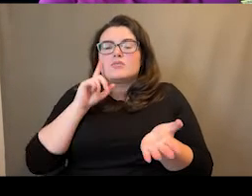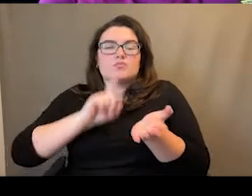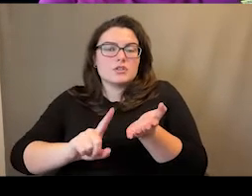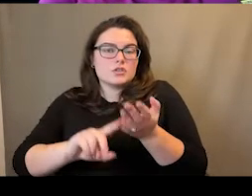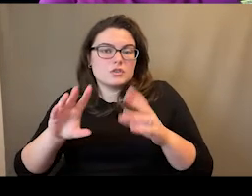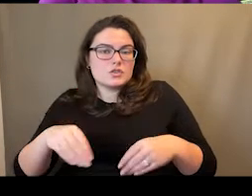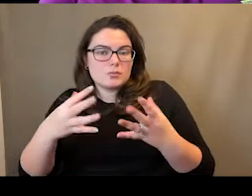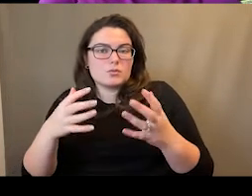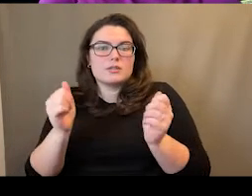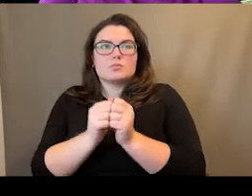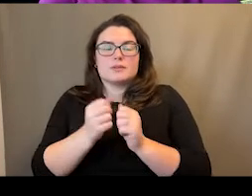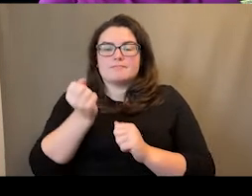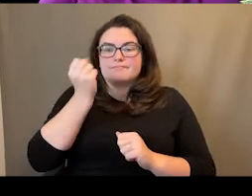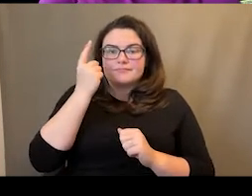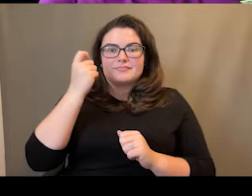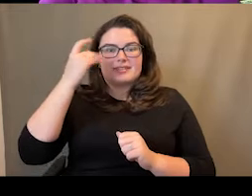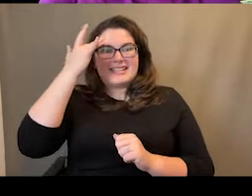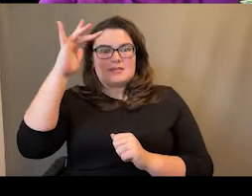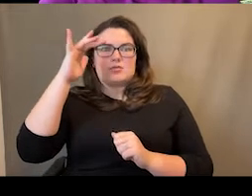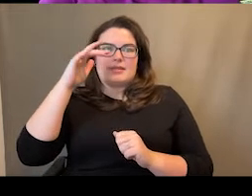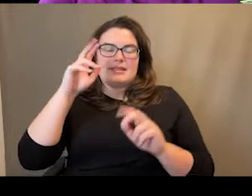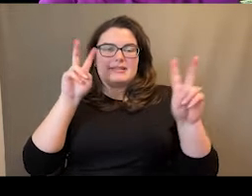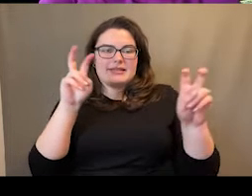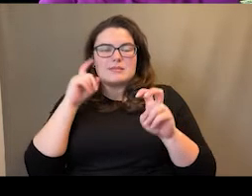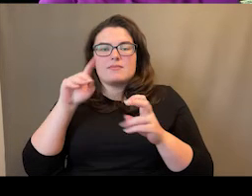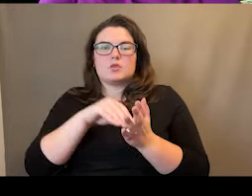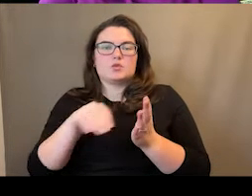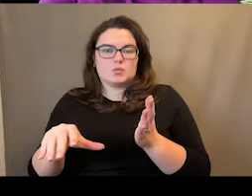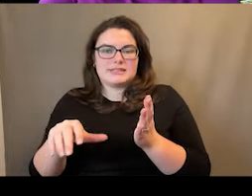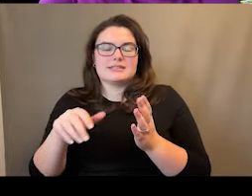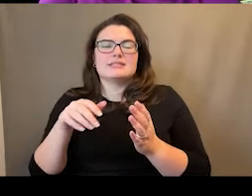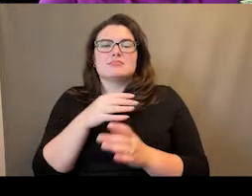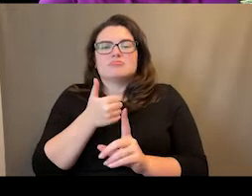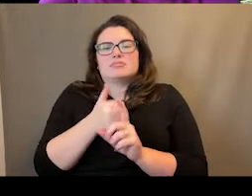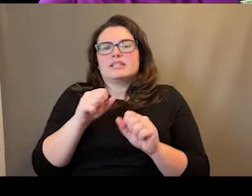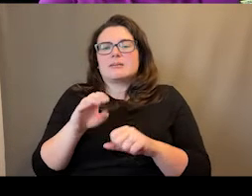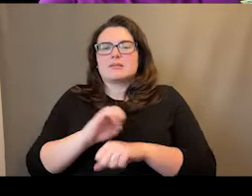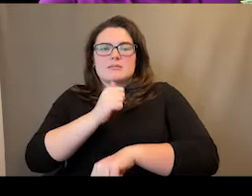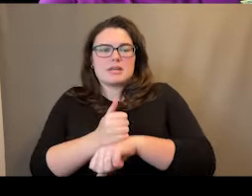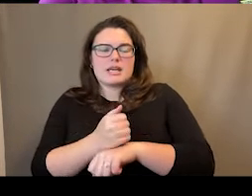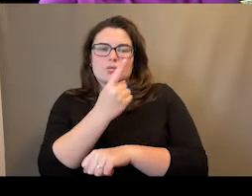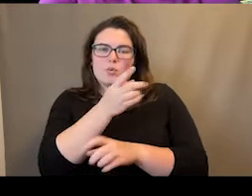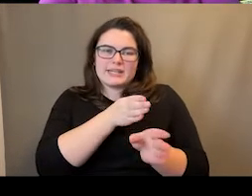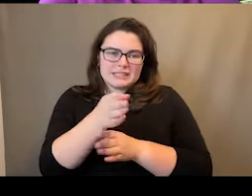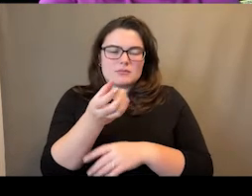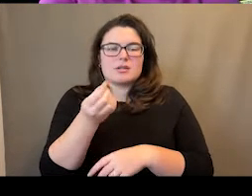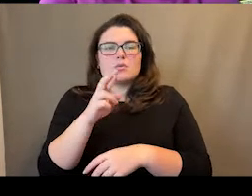the coherent intellectual theme for students. It can be based in a single discipline or academic department,